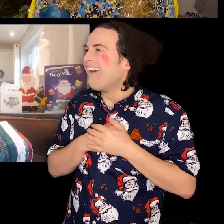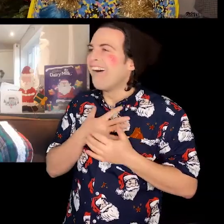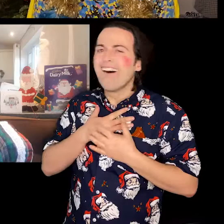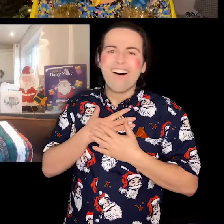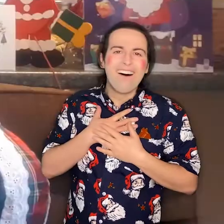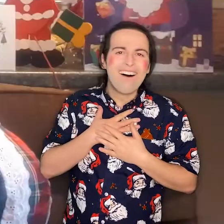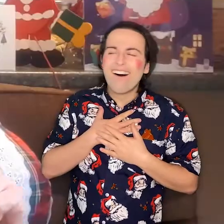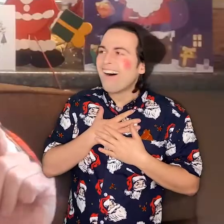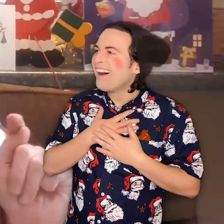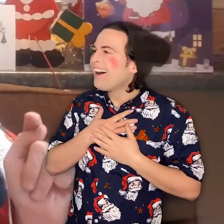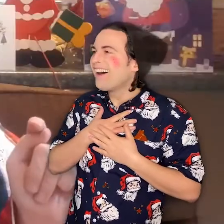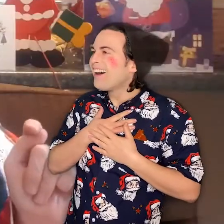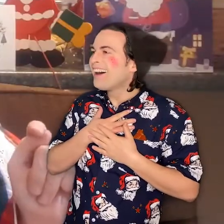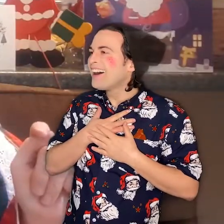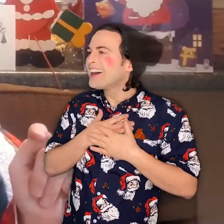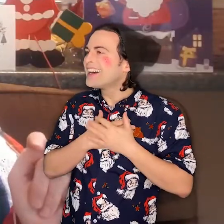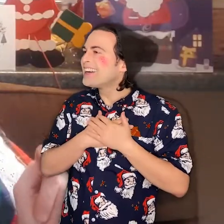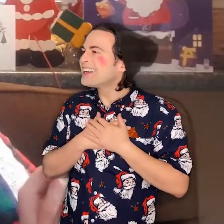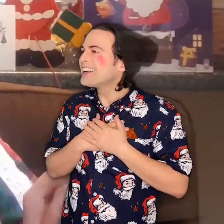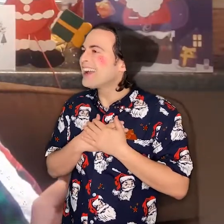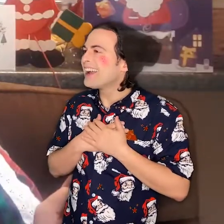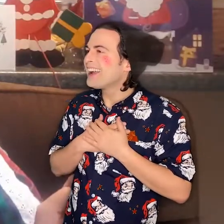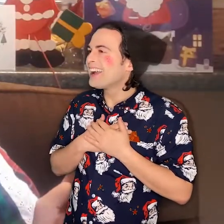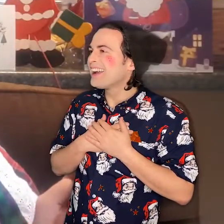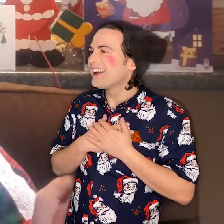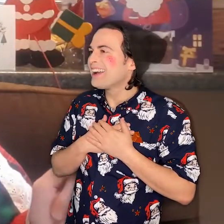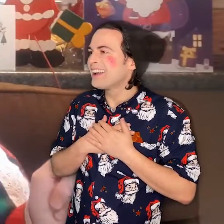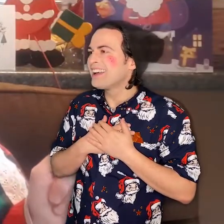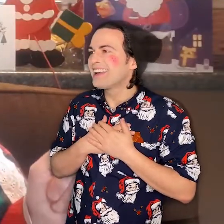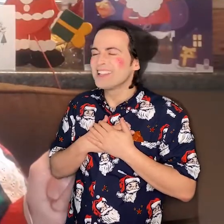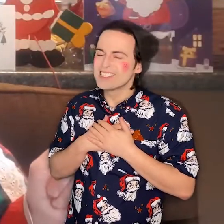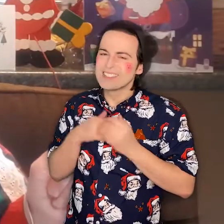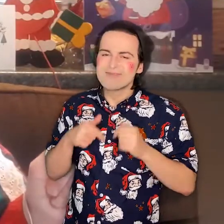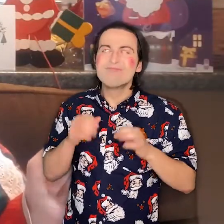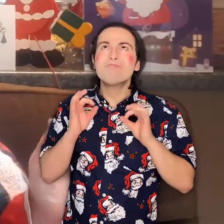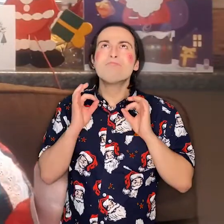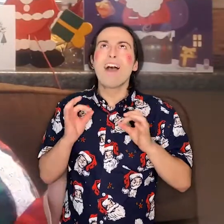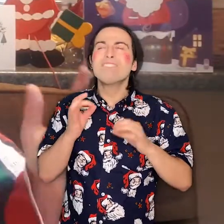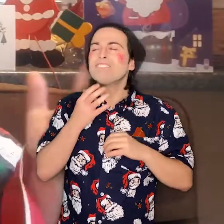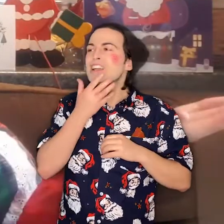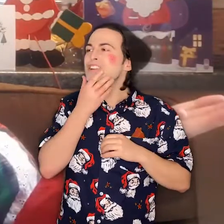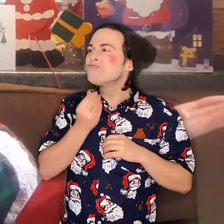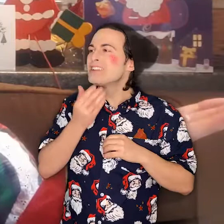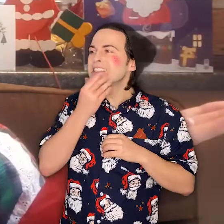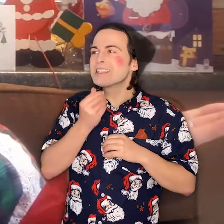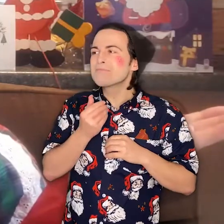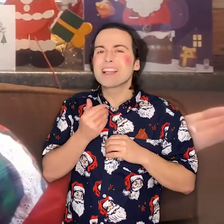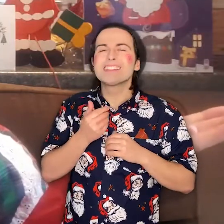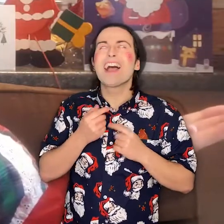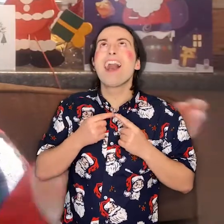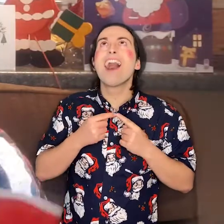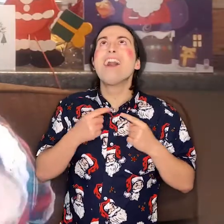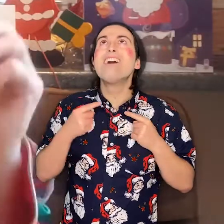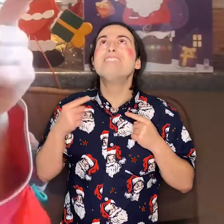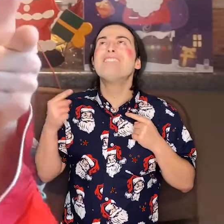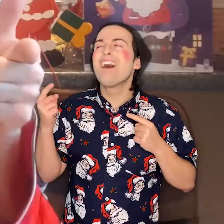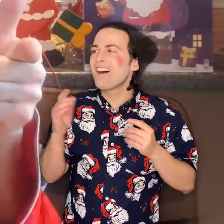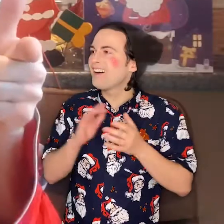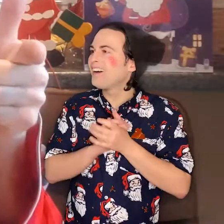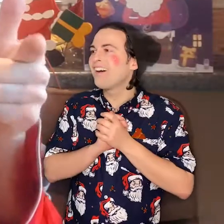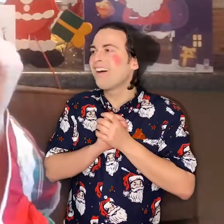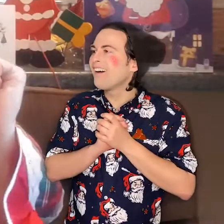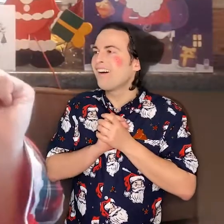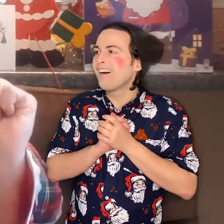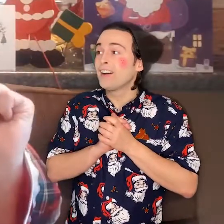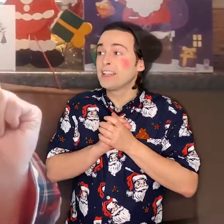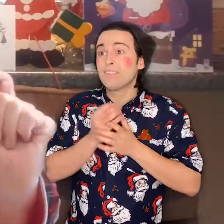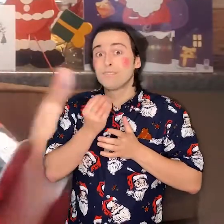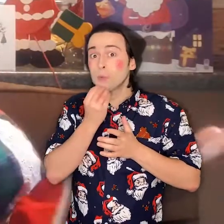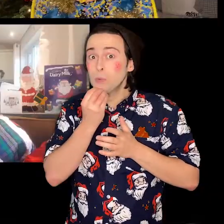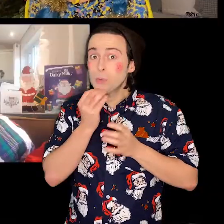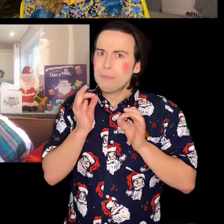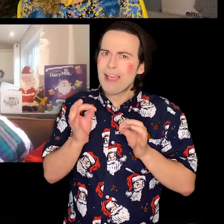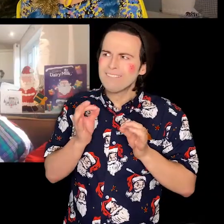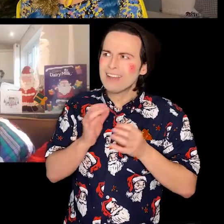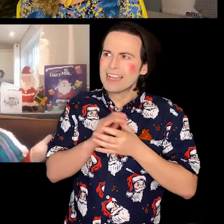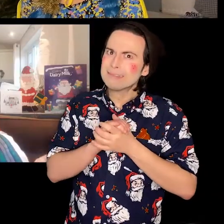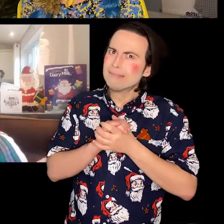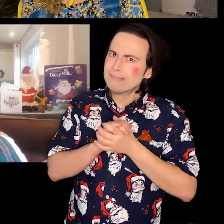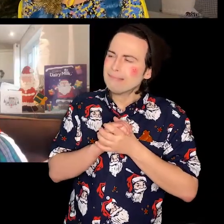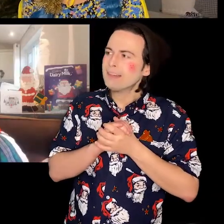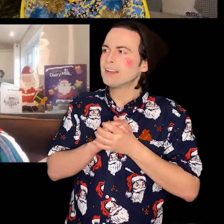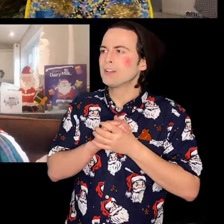Helen - I think that maybe this has been the most perfect Christmas ever. I mean food was perfect, zoom is perfect. What could possibly go wrong?